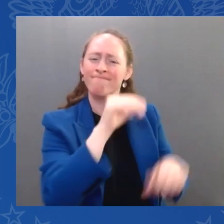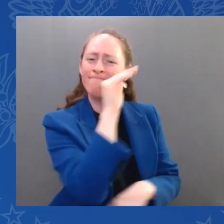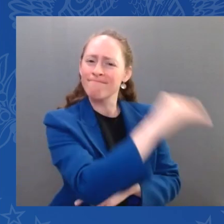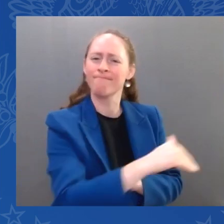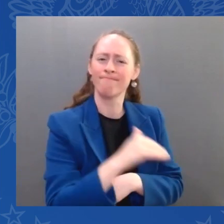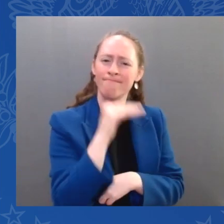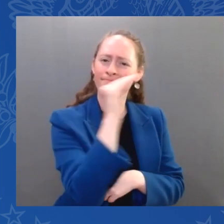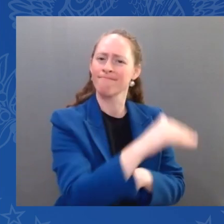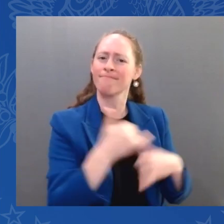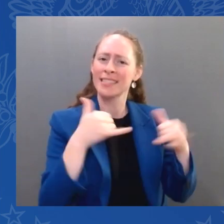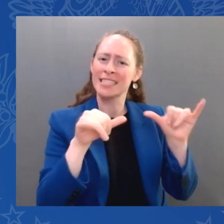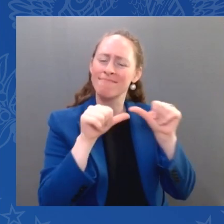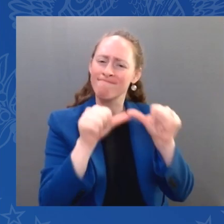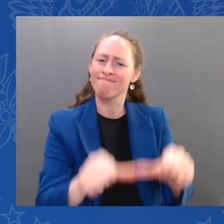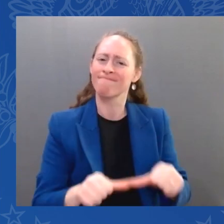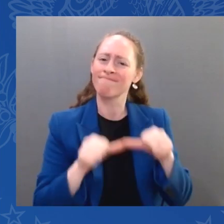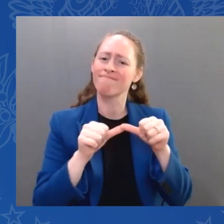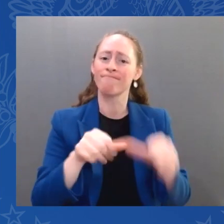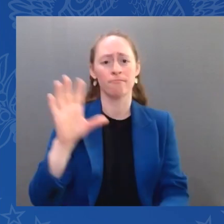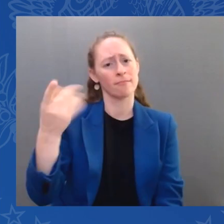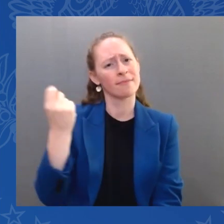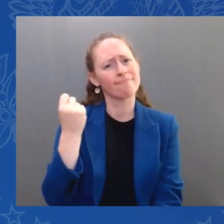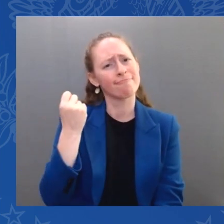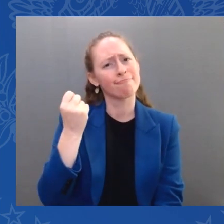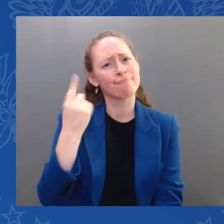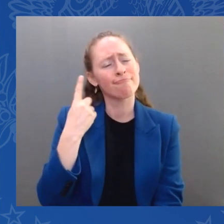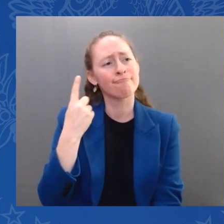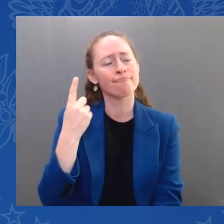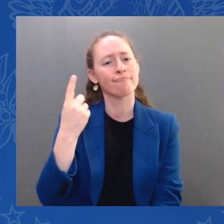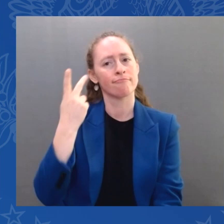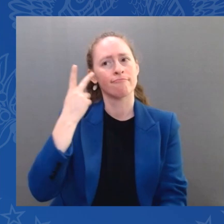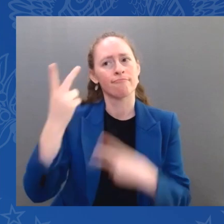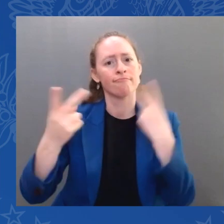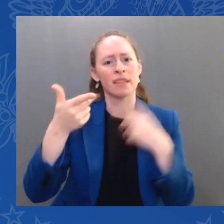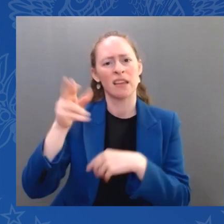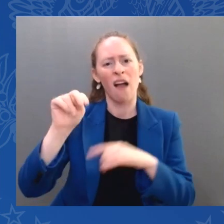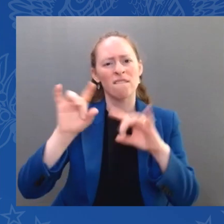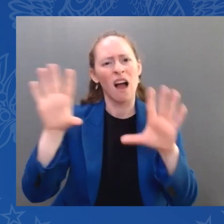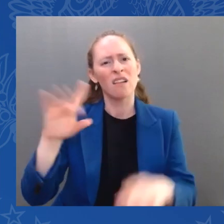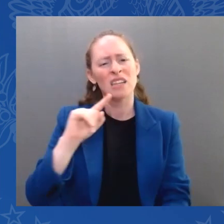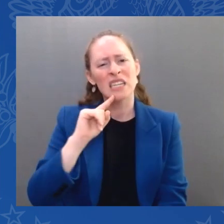He has seen it up close. He has held hands with parents who lost children